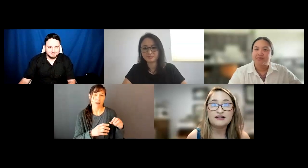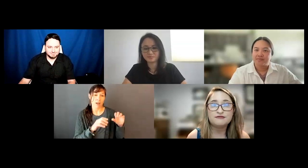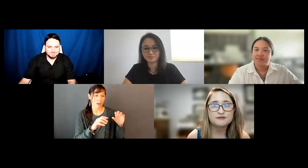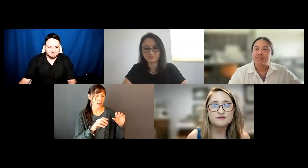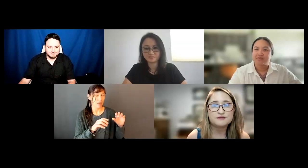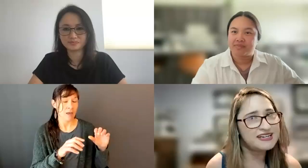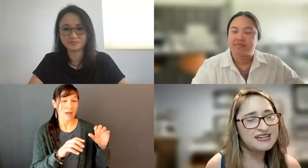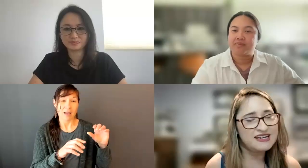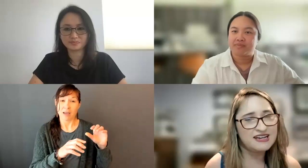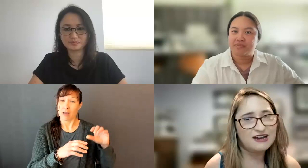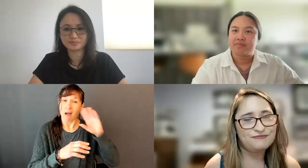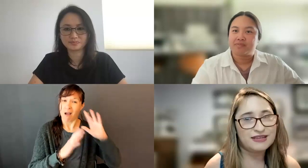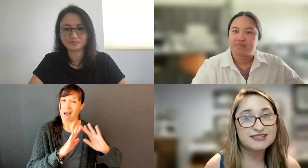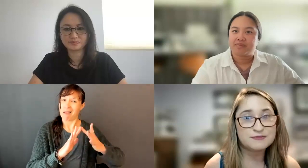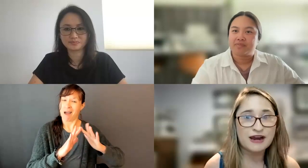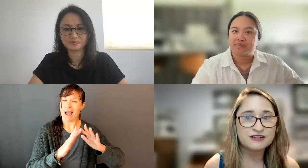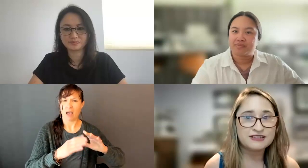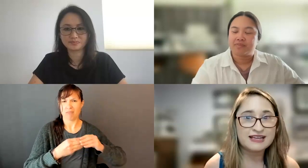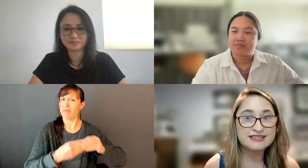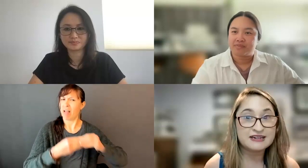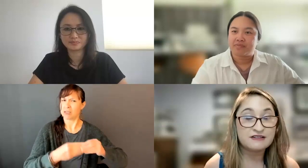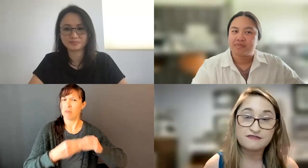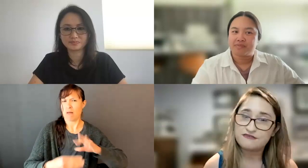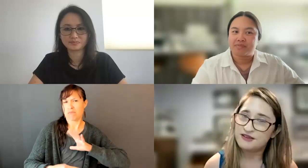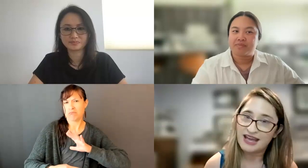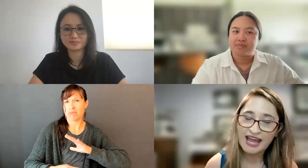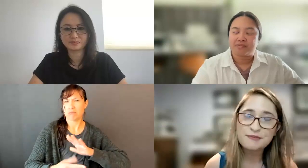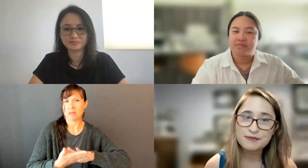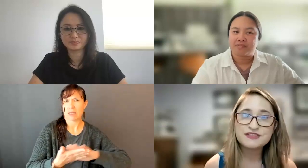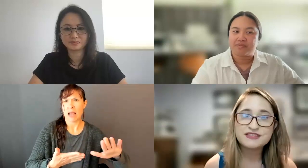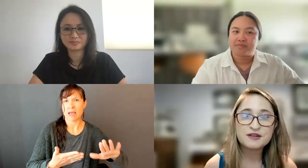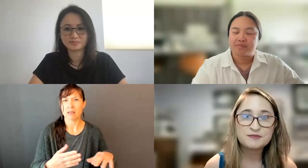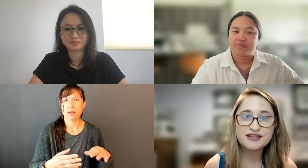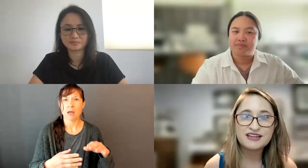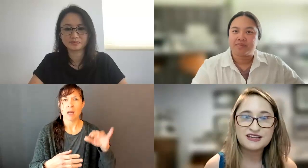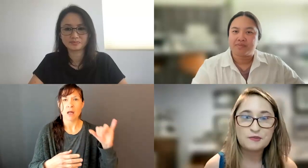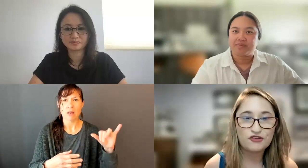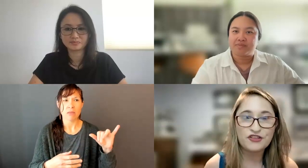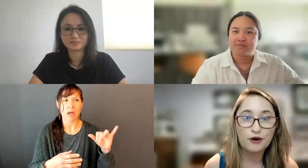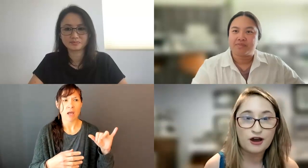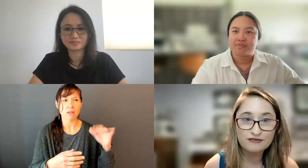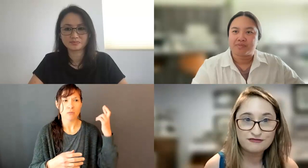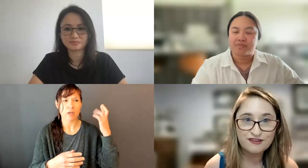was what really inspired the idea of, "Hey, maybe this could be more than a one-off."